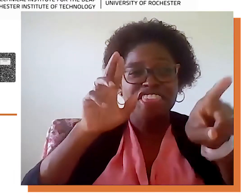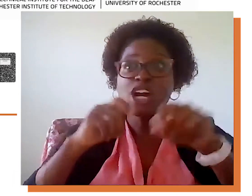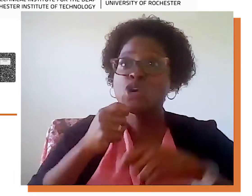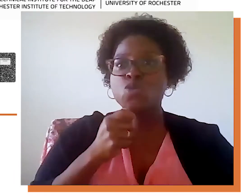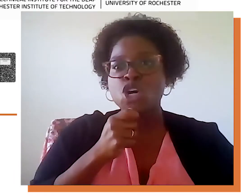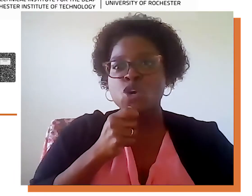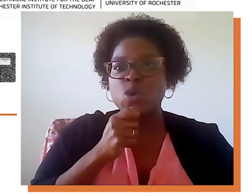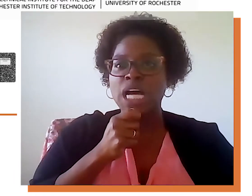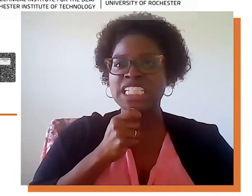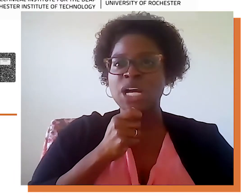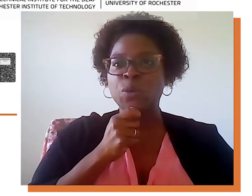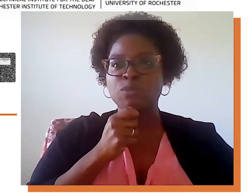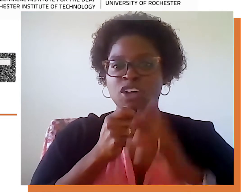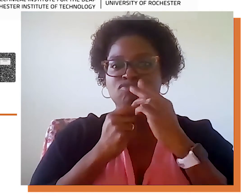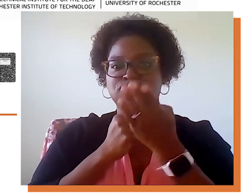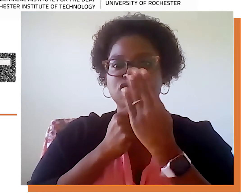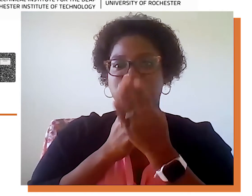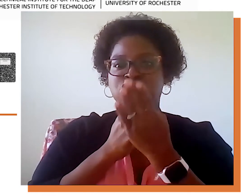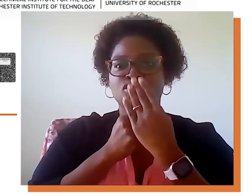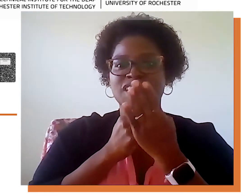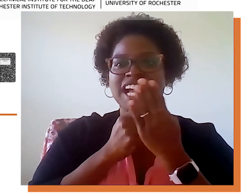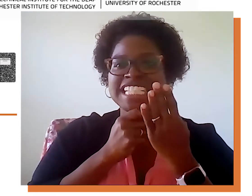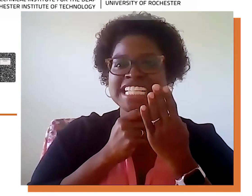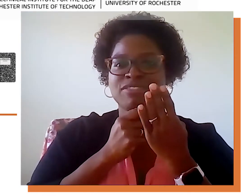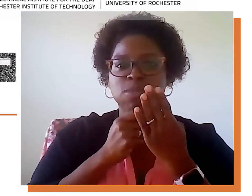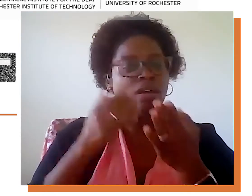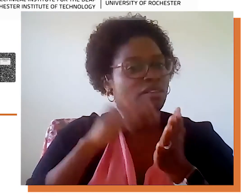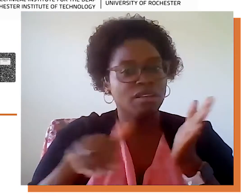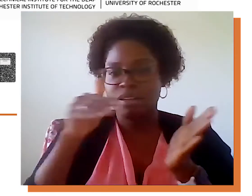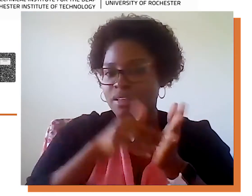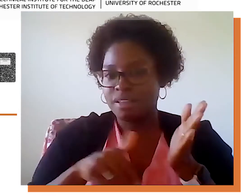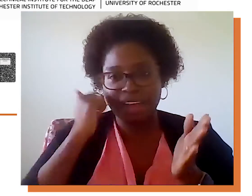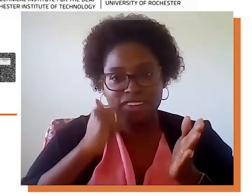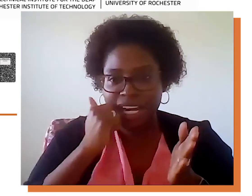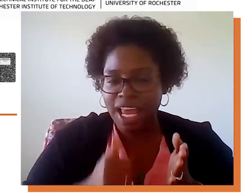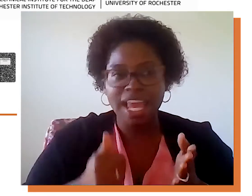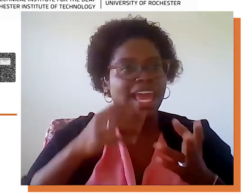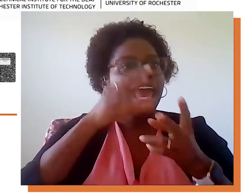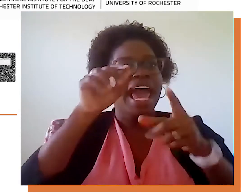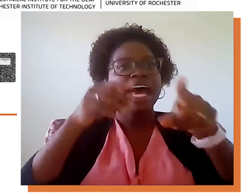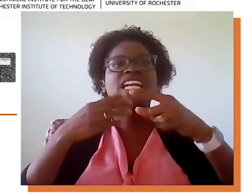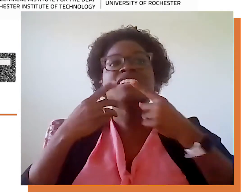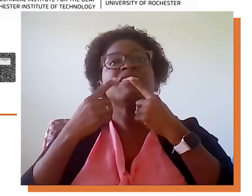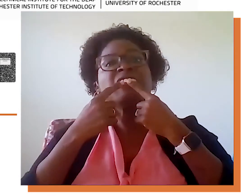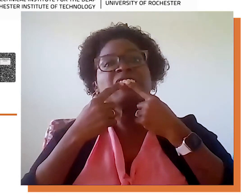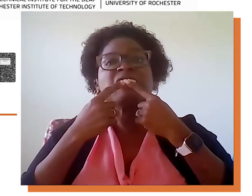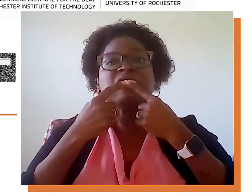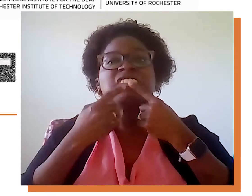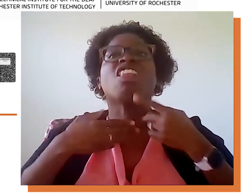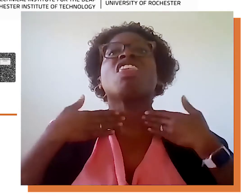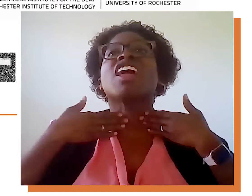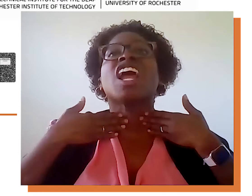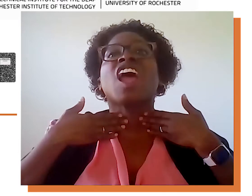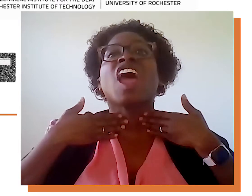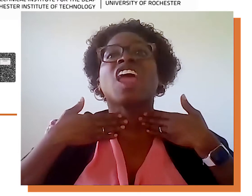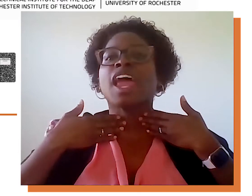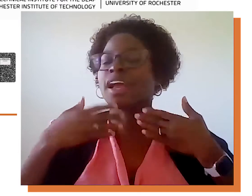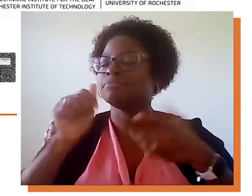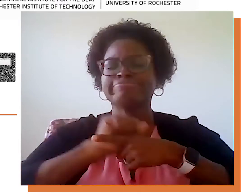And then the feather. You may recognize speech therapy, for those of you who had speech therapy as a child. You'd have to blow on the feather